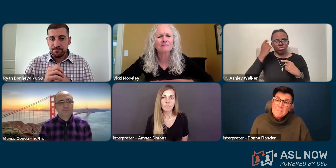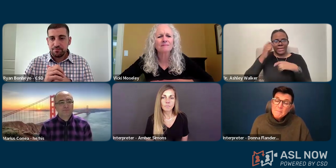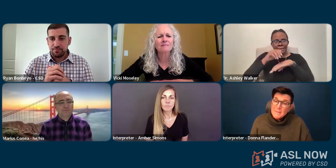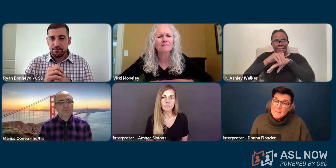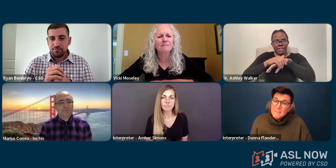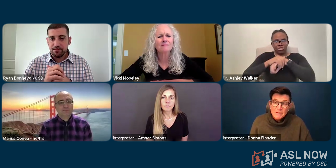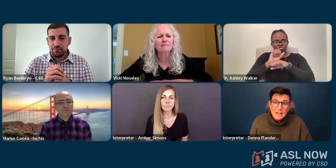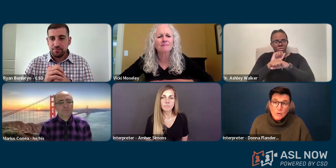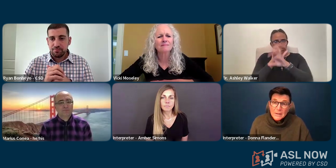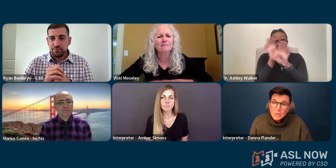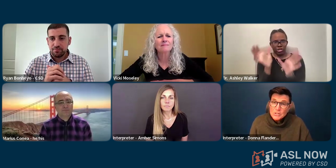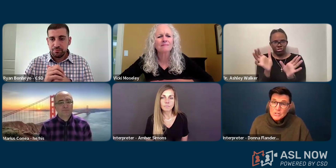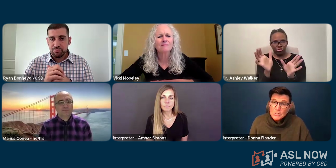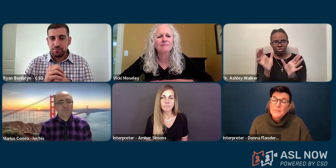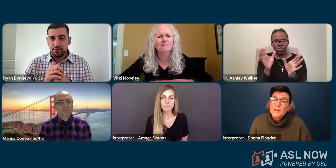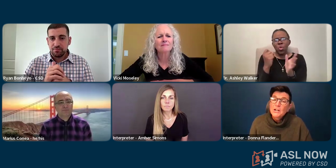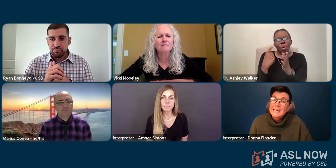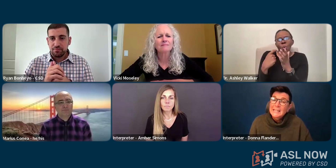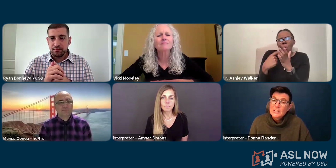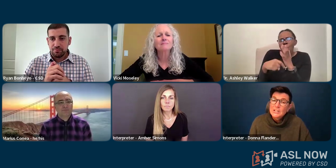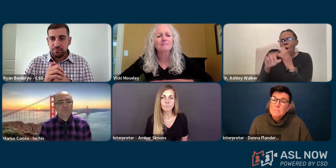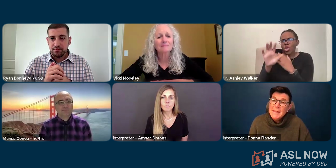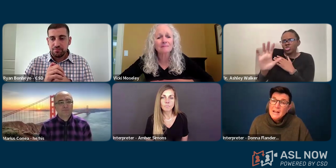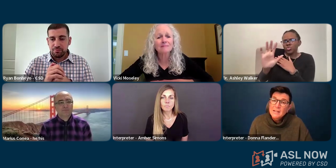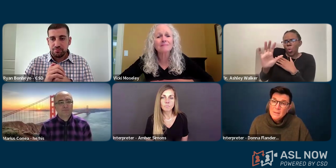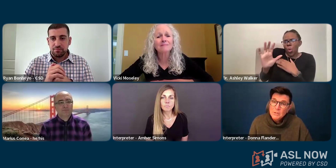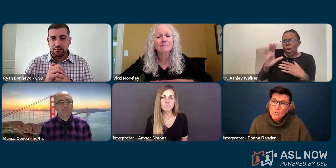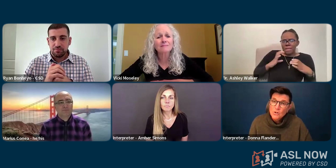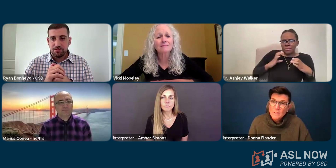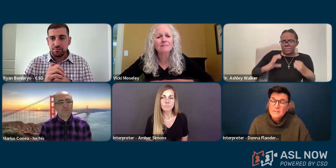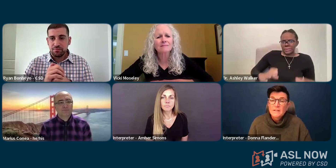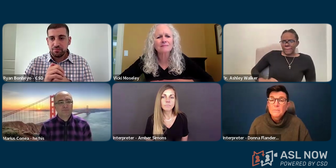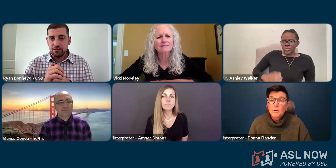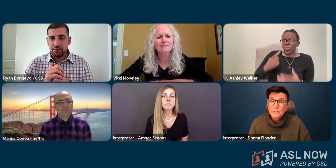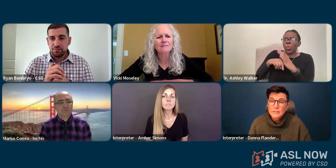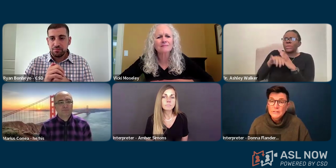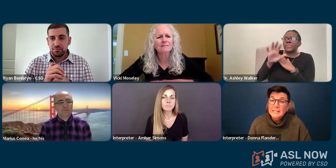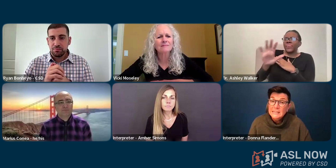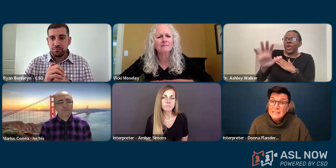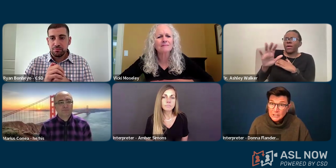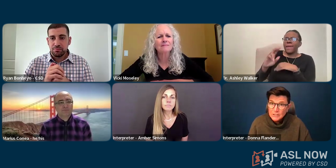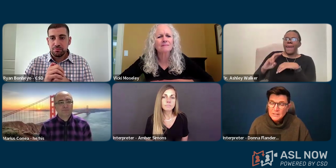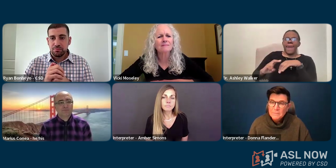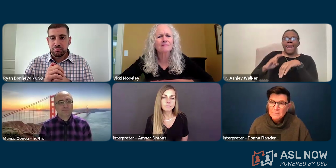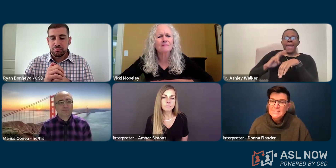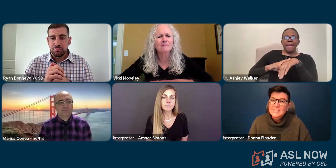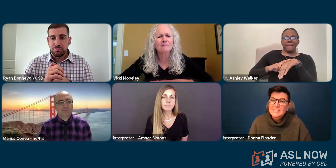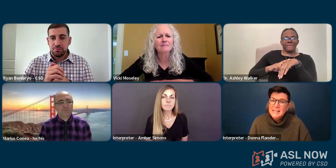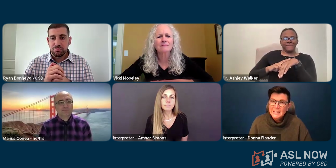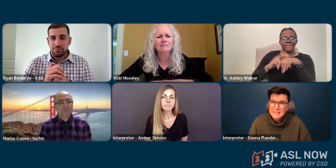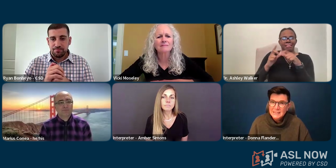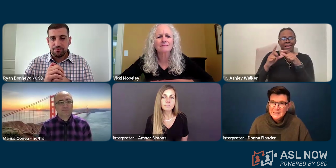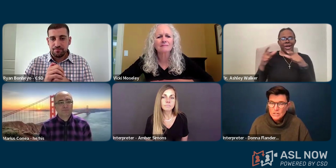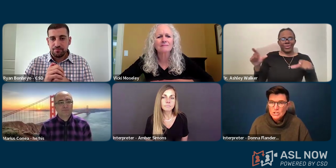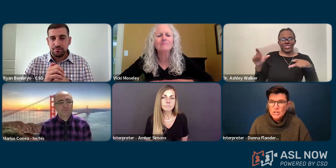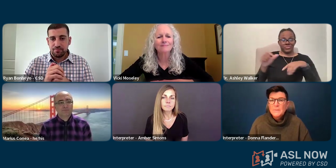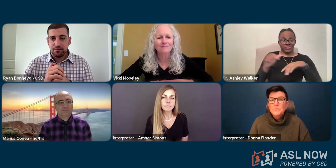they may be a very bright person, but their English may not come across perfectly clear because that's a second language.